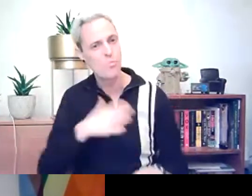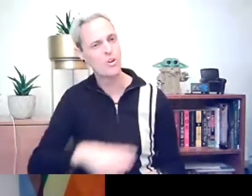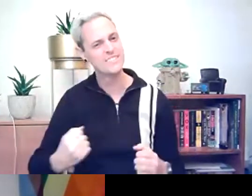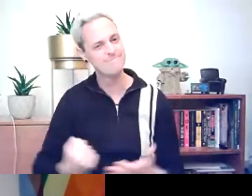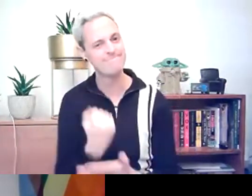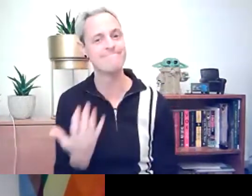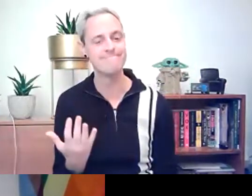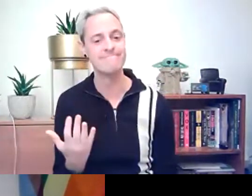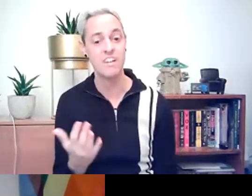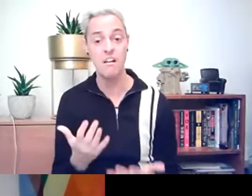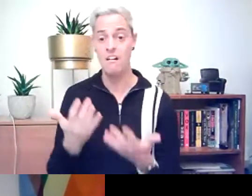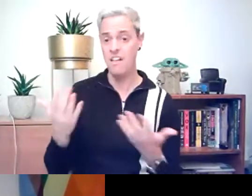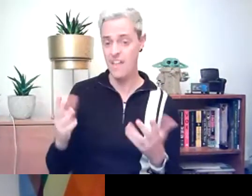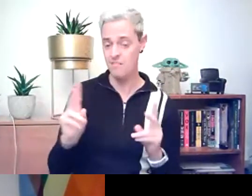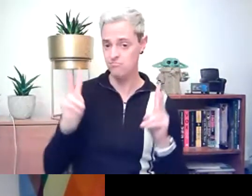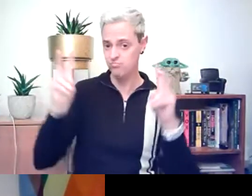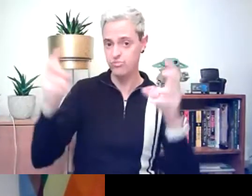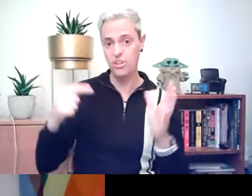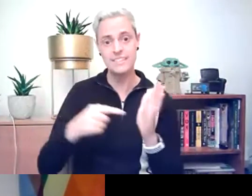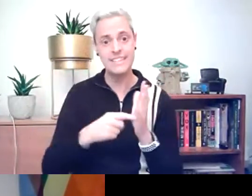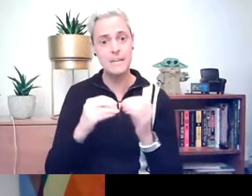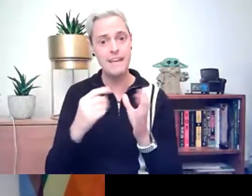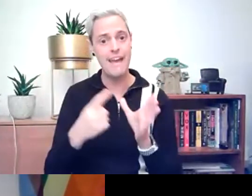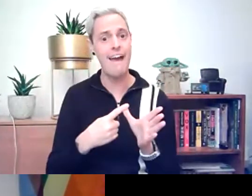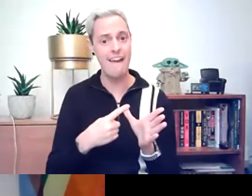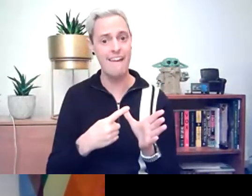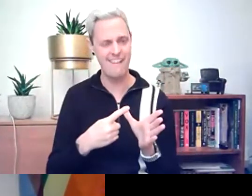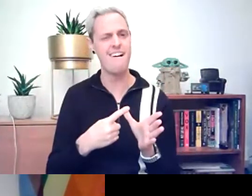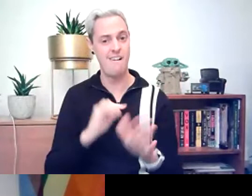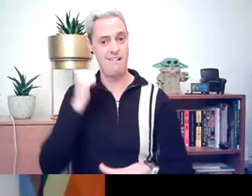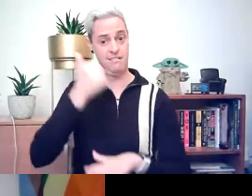18:15:03 So, when from the moment we first started running retreats I was gathering data